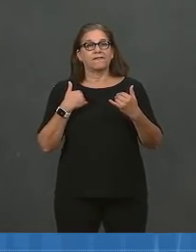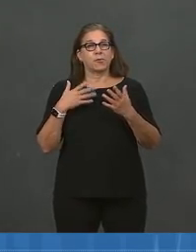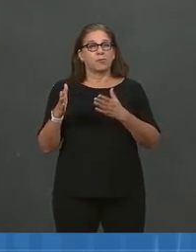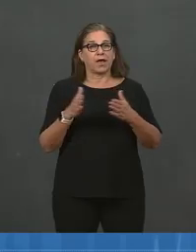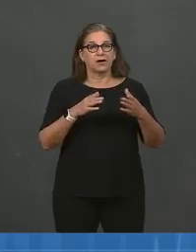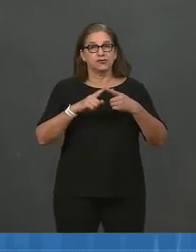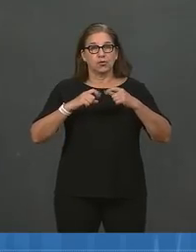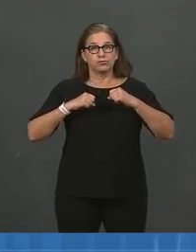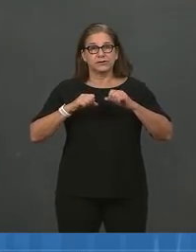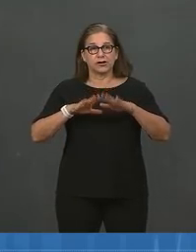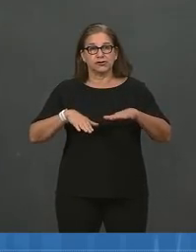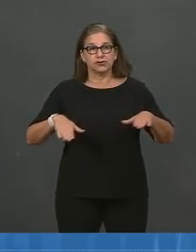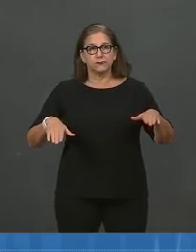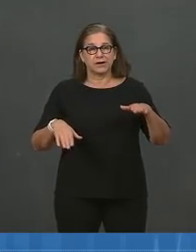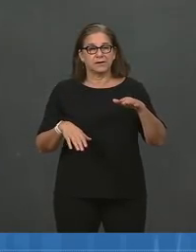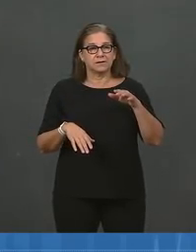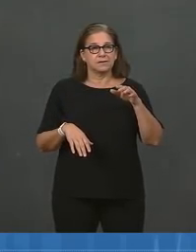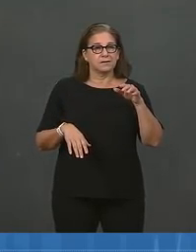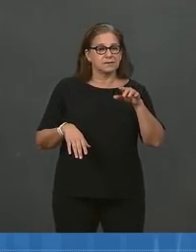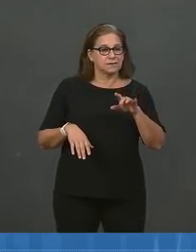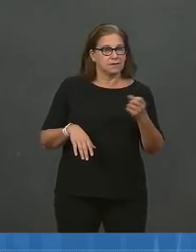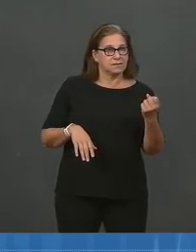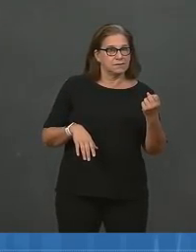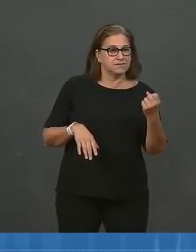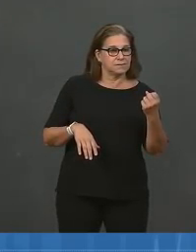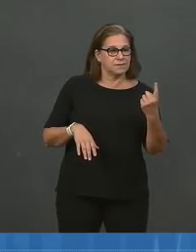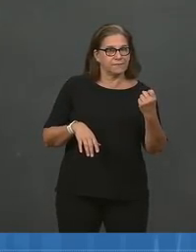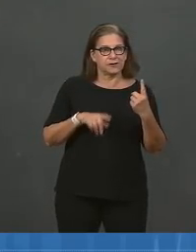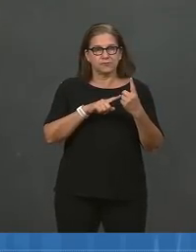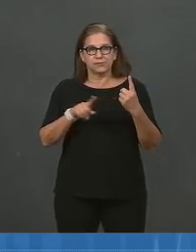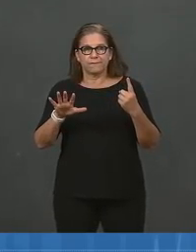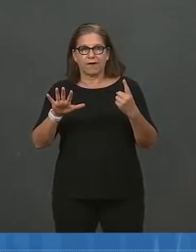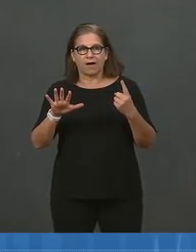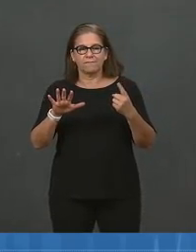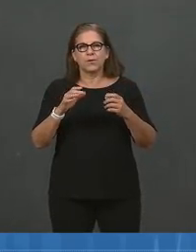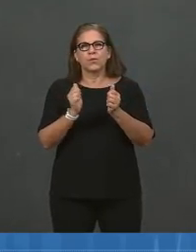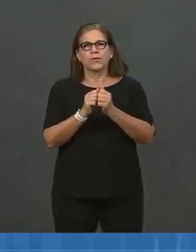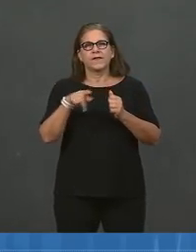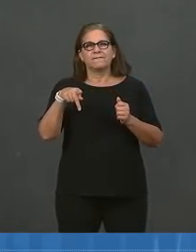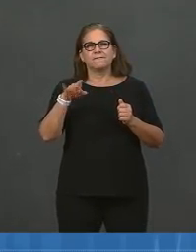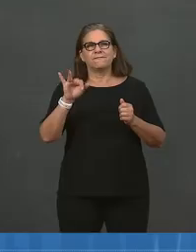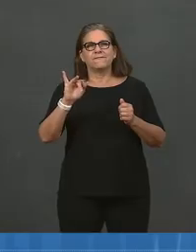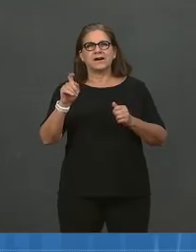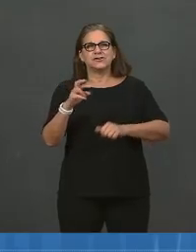of Pfizer's vaccine for this age group. Globally, we delivered our 200 millionth dose